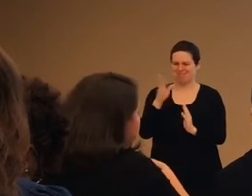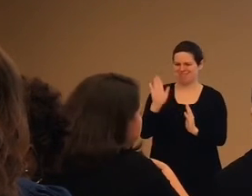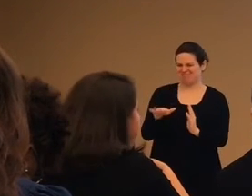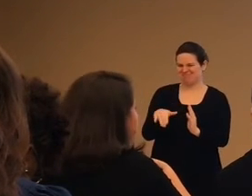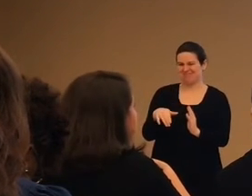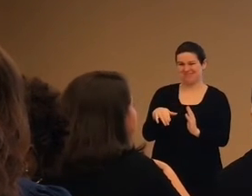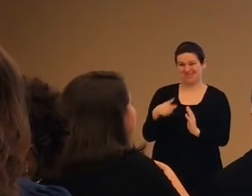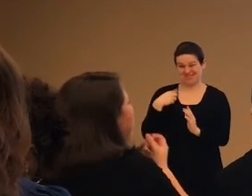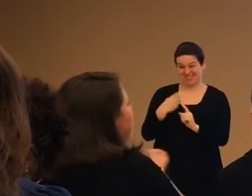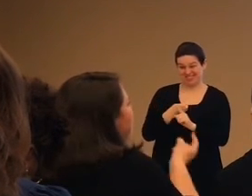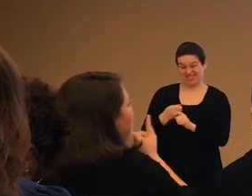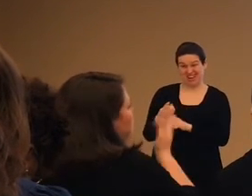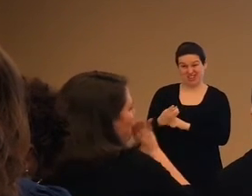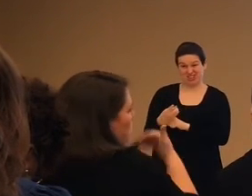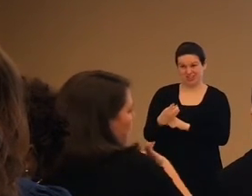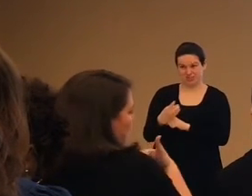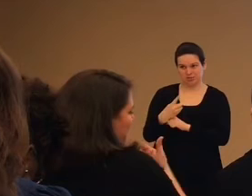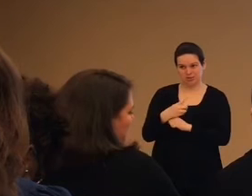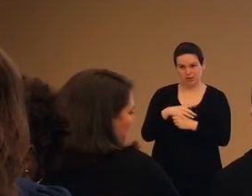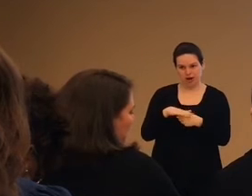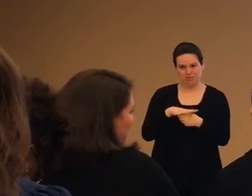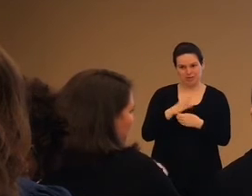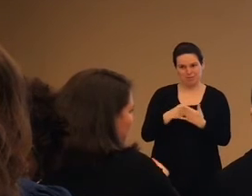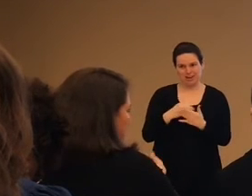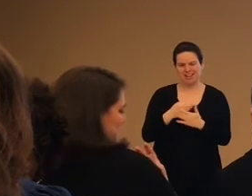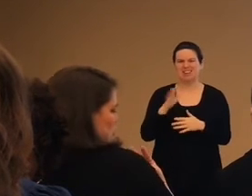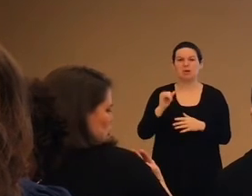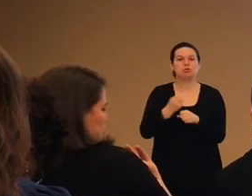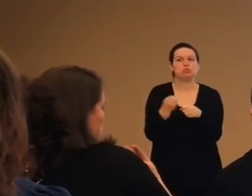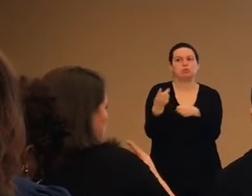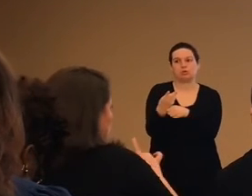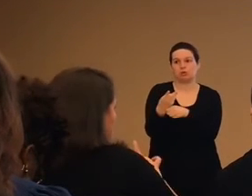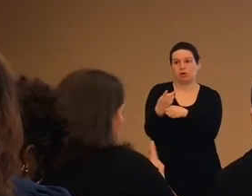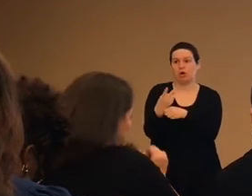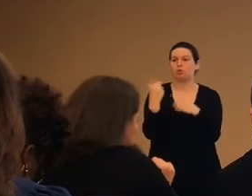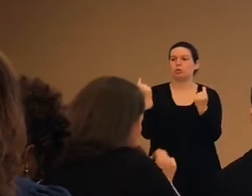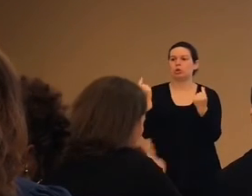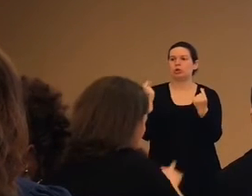Next year we'll have enough money. That was two years ago to do an audit so we did an audit of